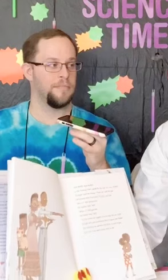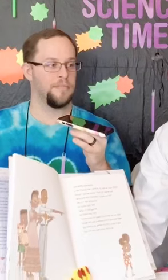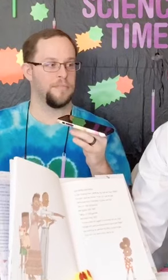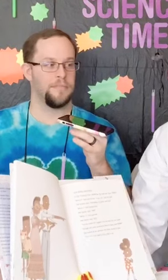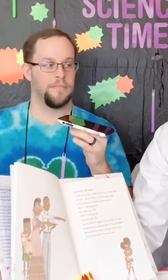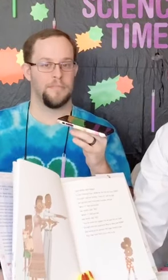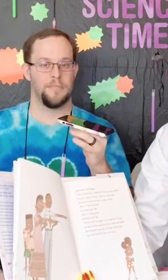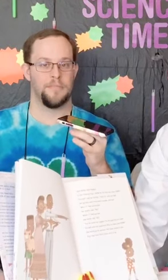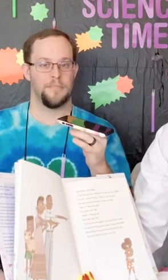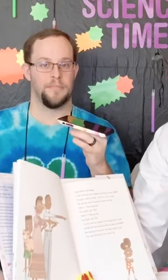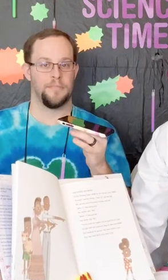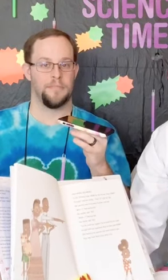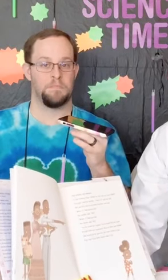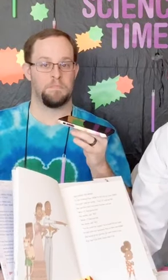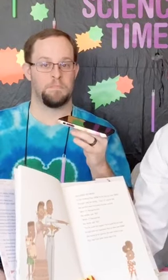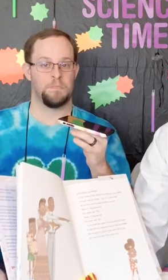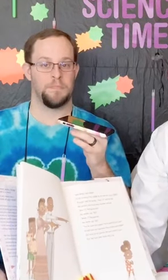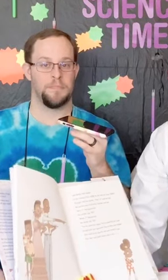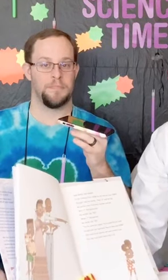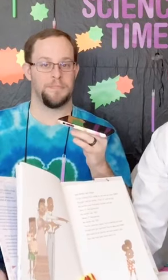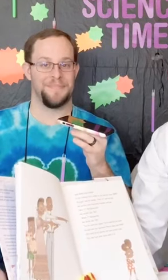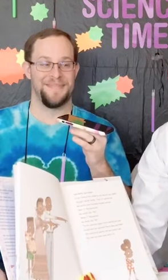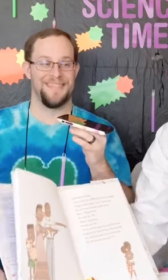count three!